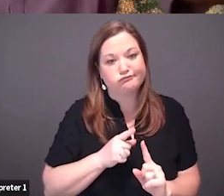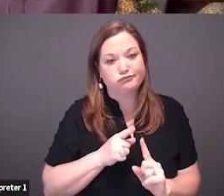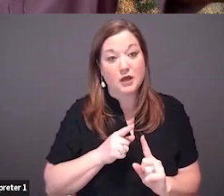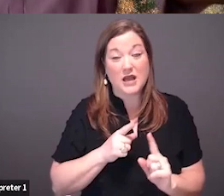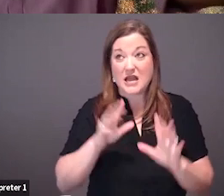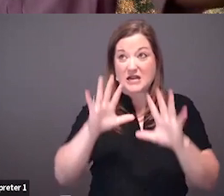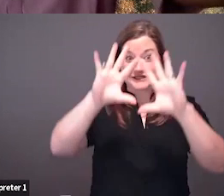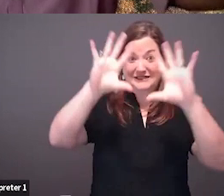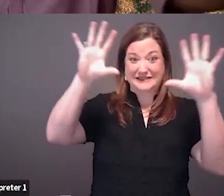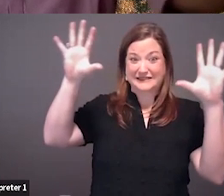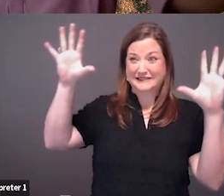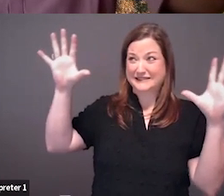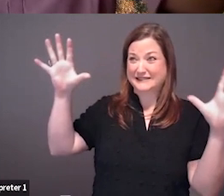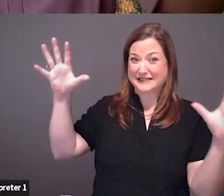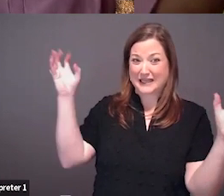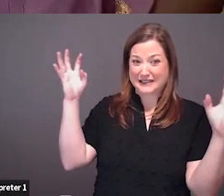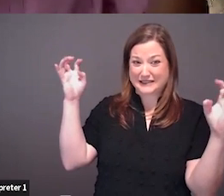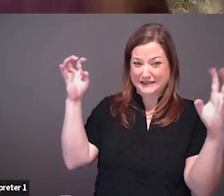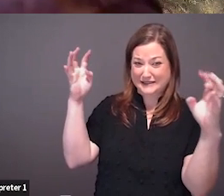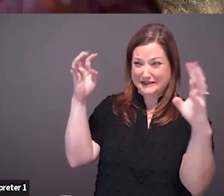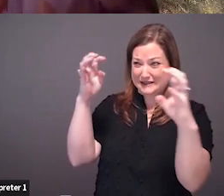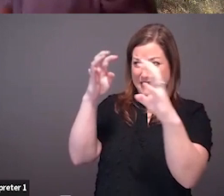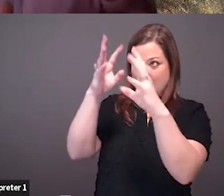as a hugely complex topic and bring it together